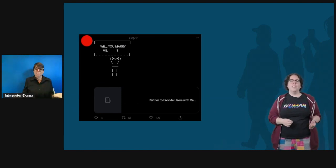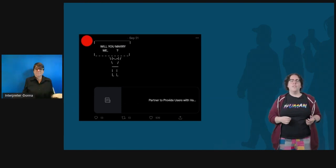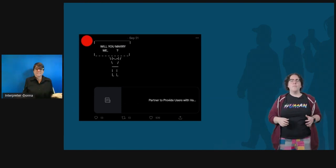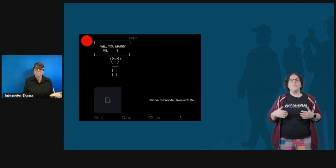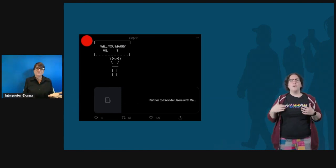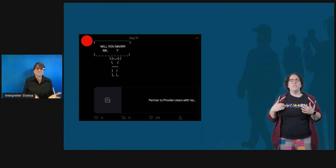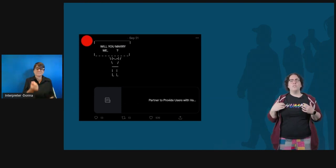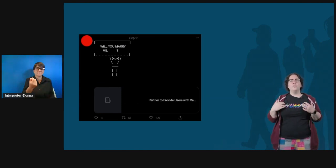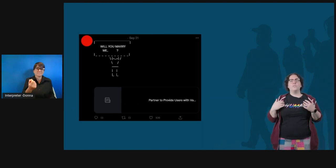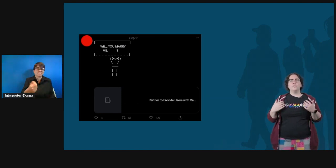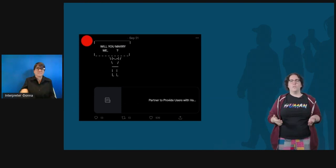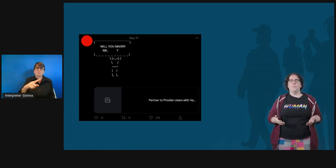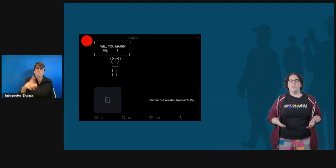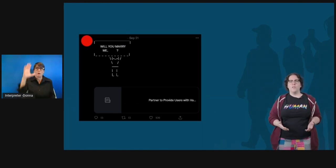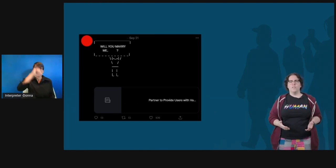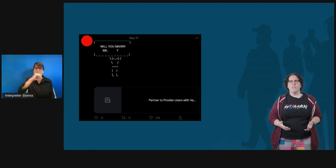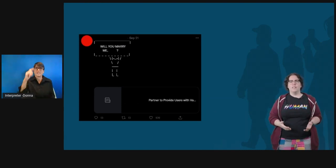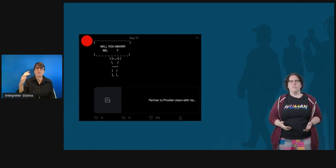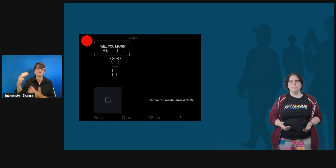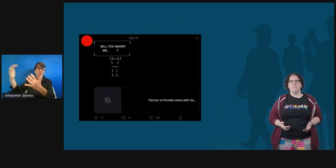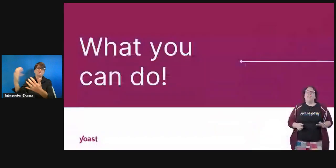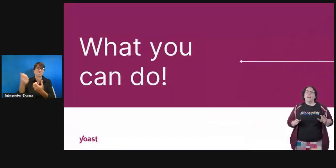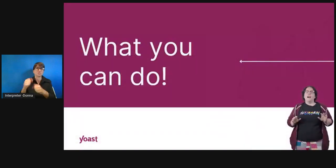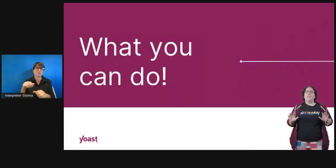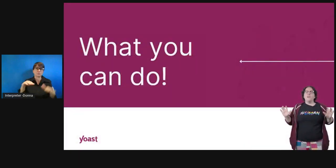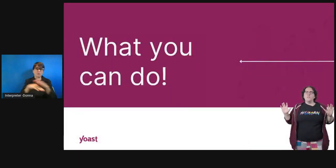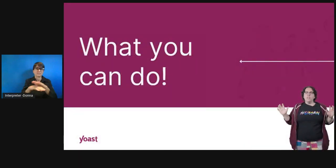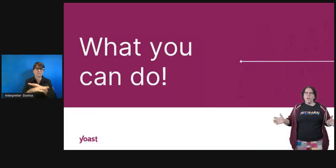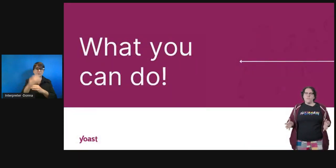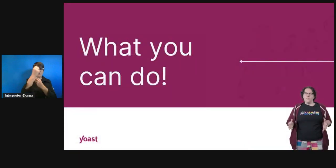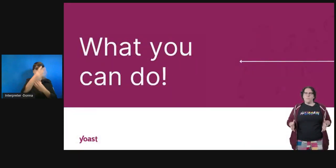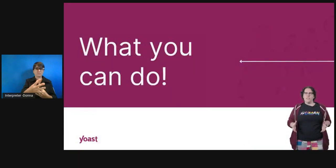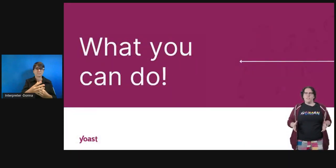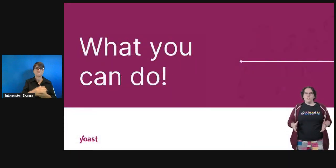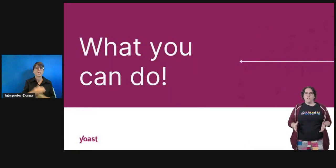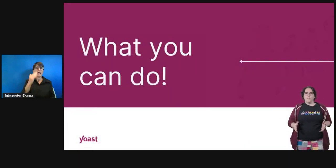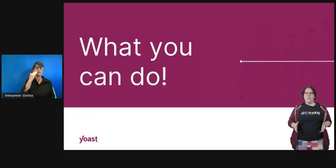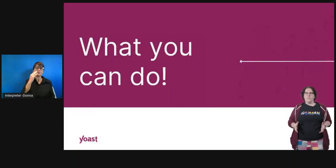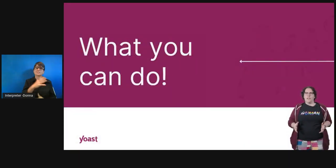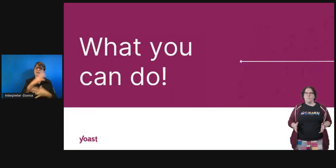Think about the person who is consuming your content. I know that was a lot of information in a short amount of time,